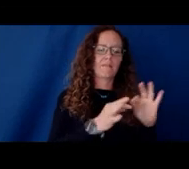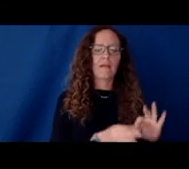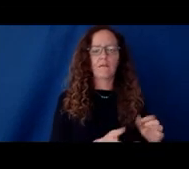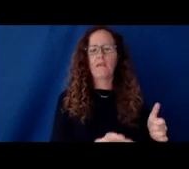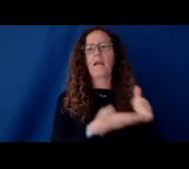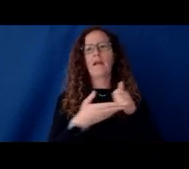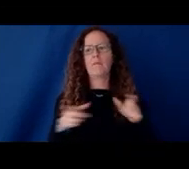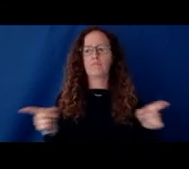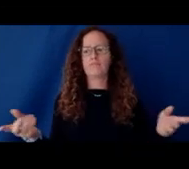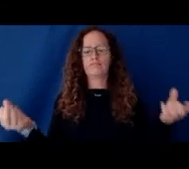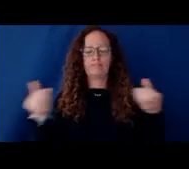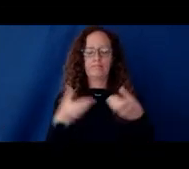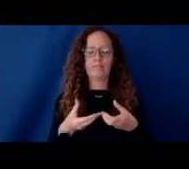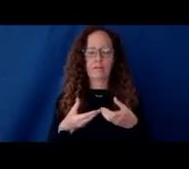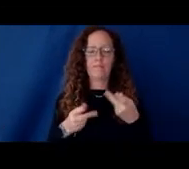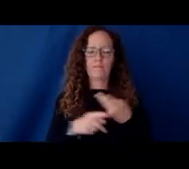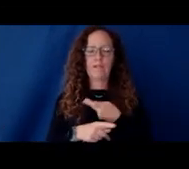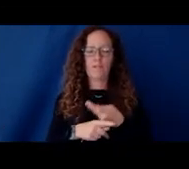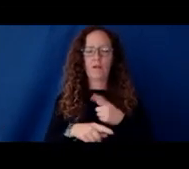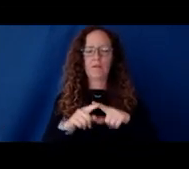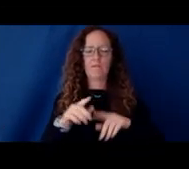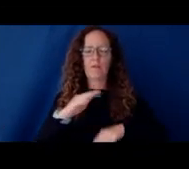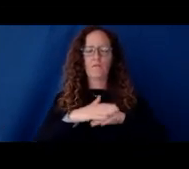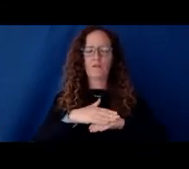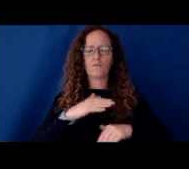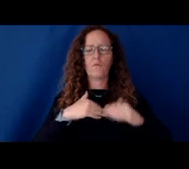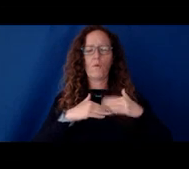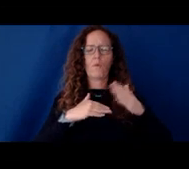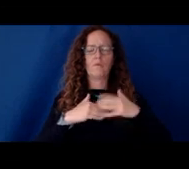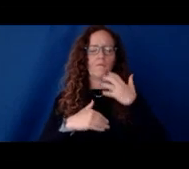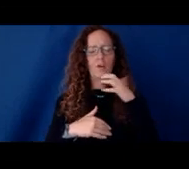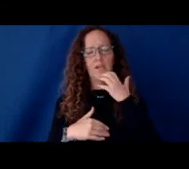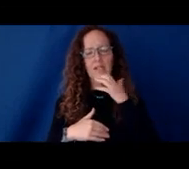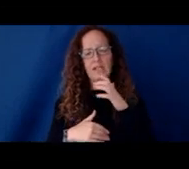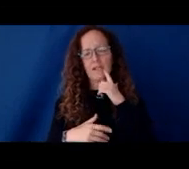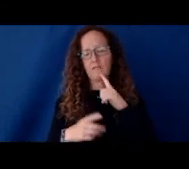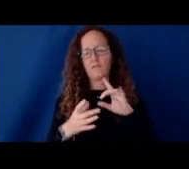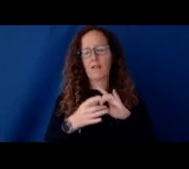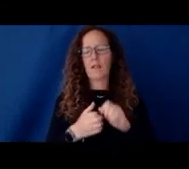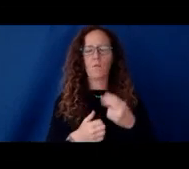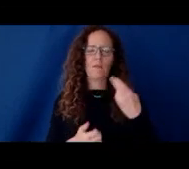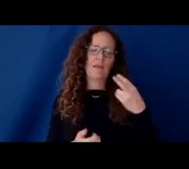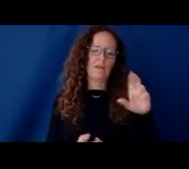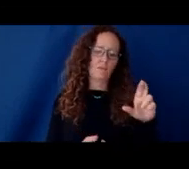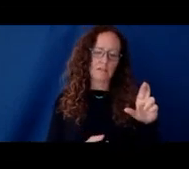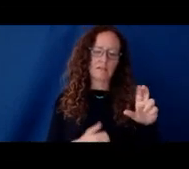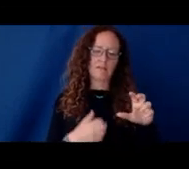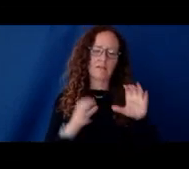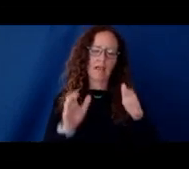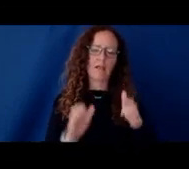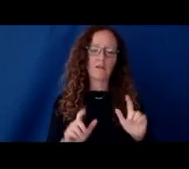with various HeatRisk categories. And now, over to Mike on how the thresholds are set for HeatRisk.